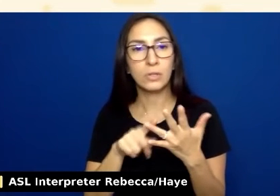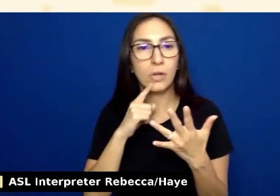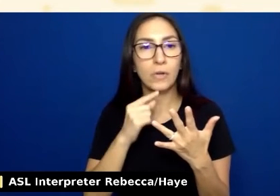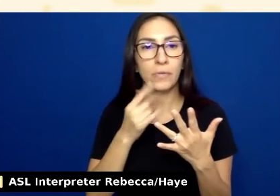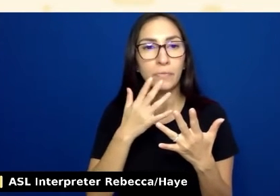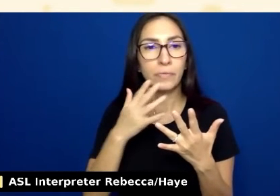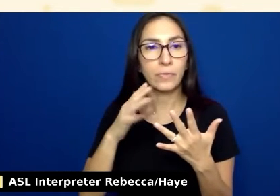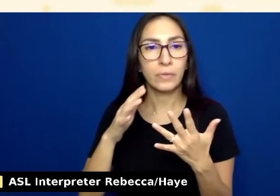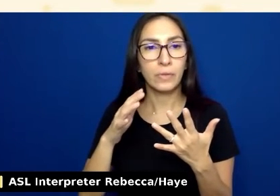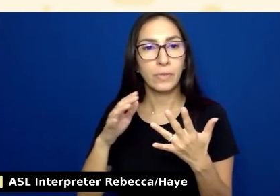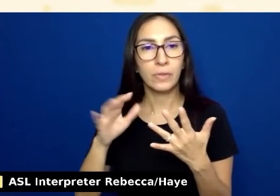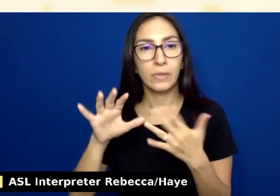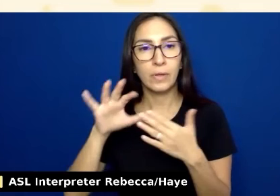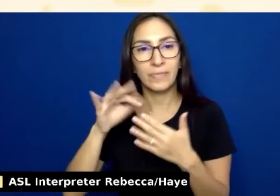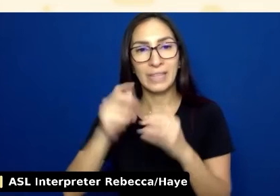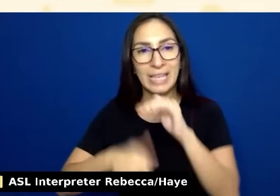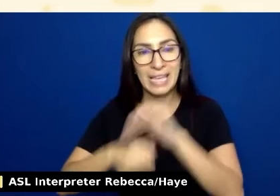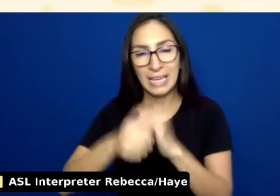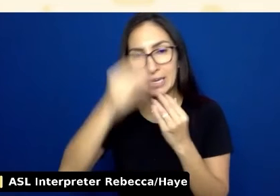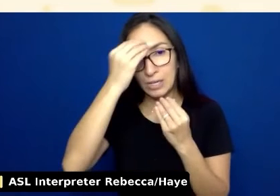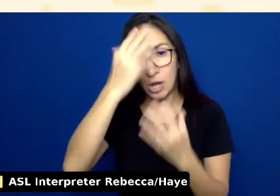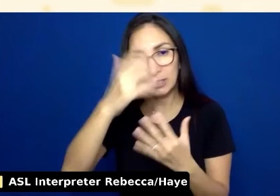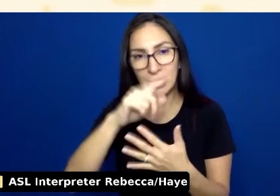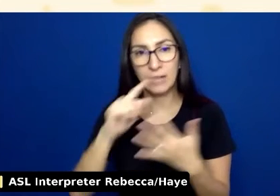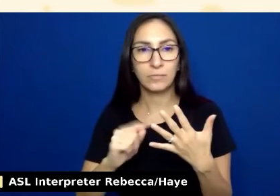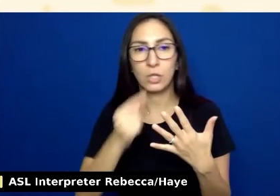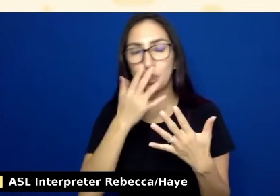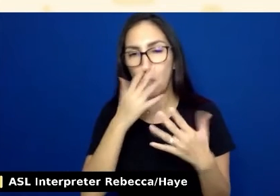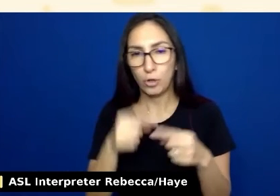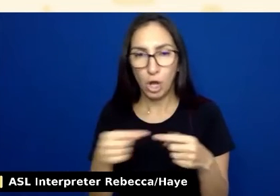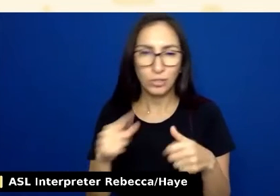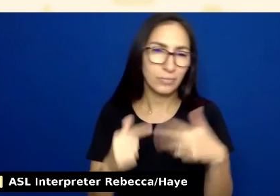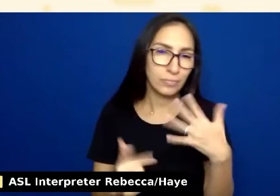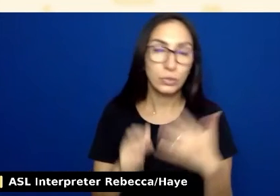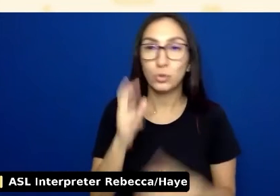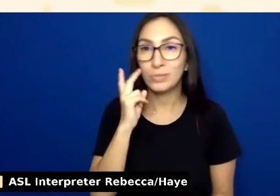I will use tab order indicators to see what is the tab order defined